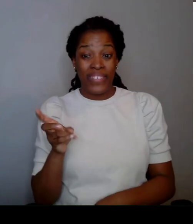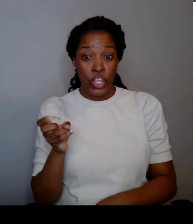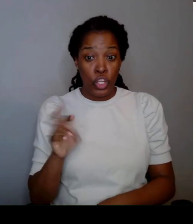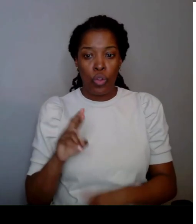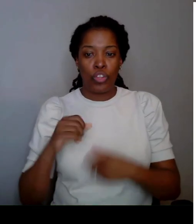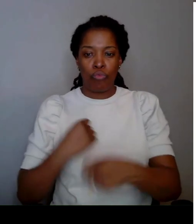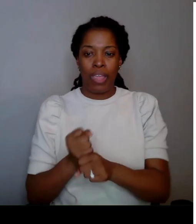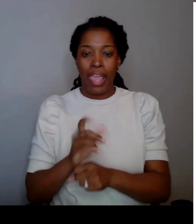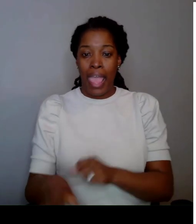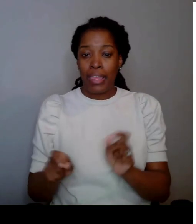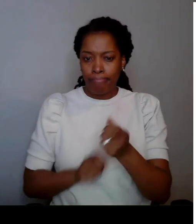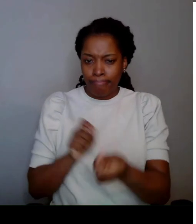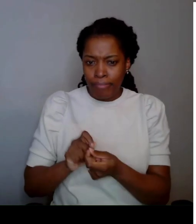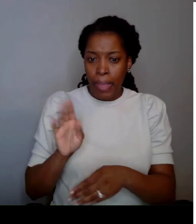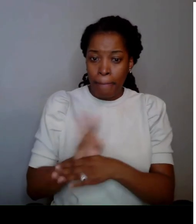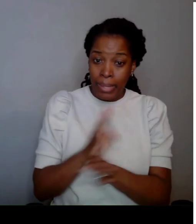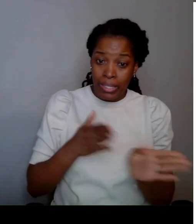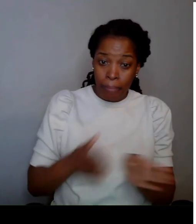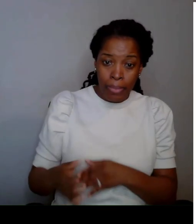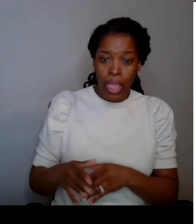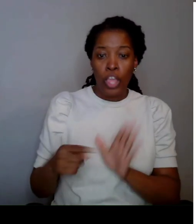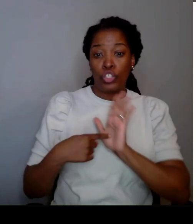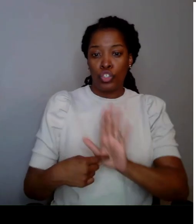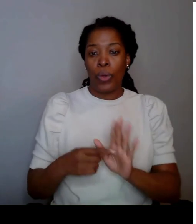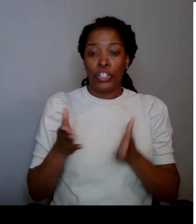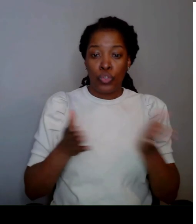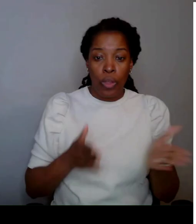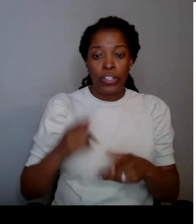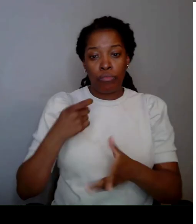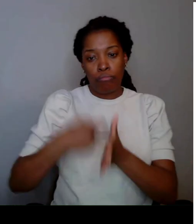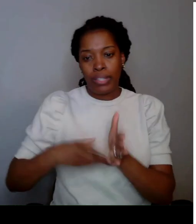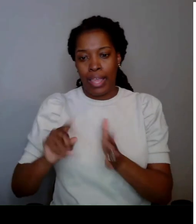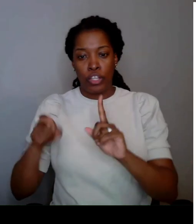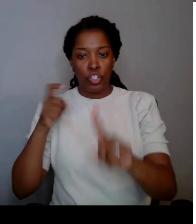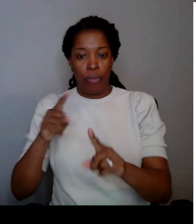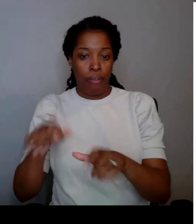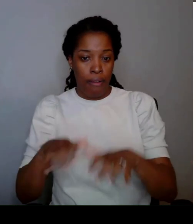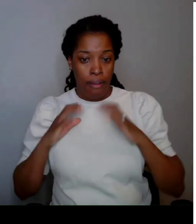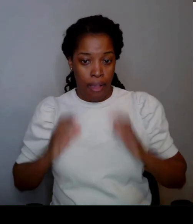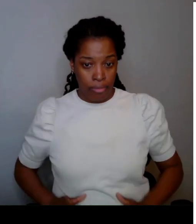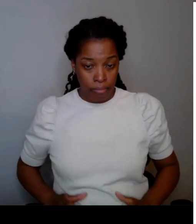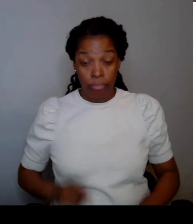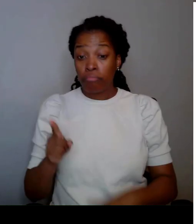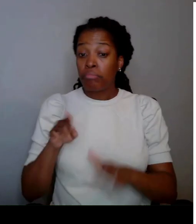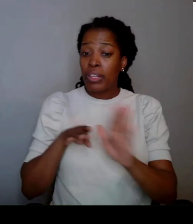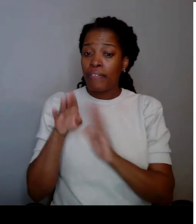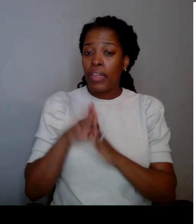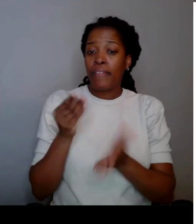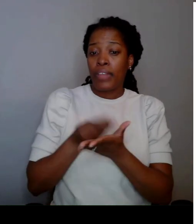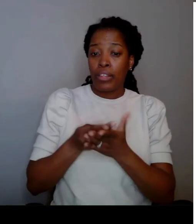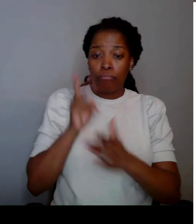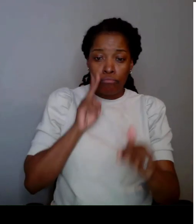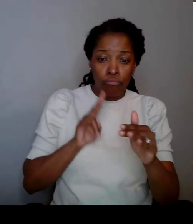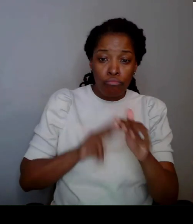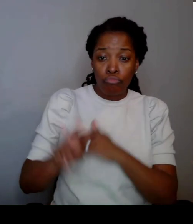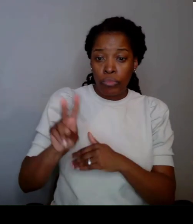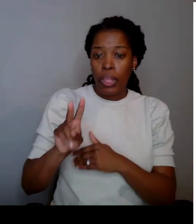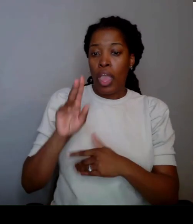They developed financial projections including costs for a grooming trailer, supplies and marketing based on the estimated startup costs.